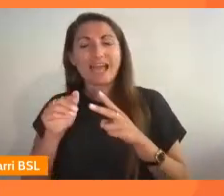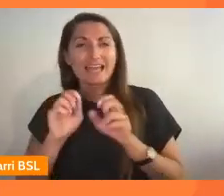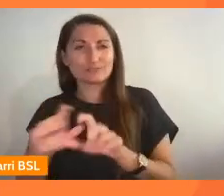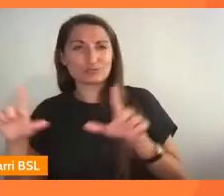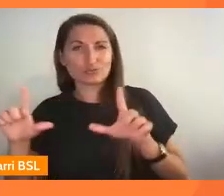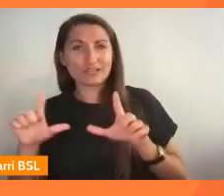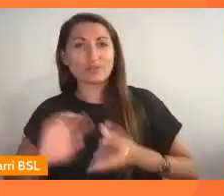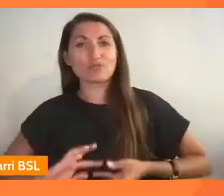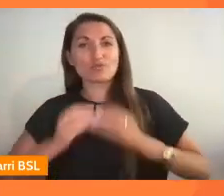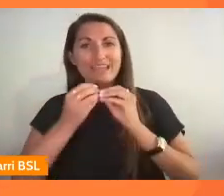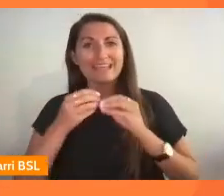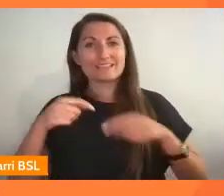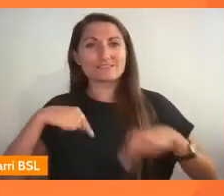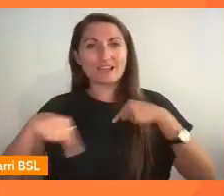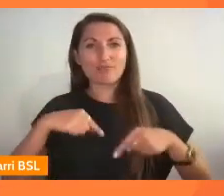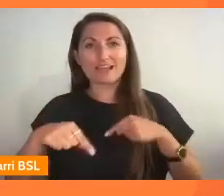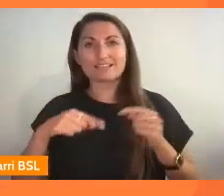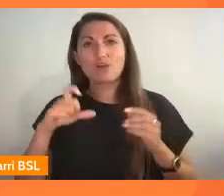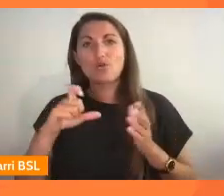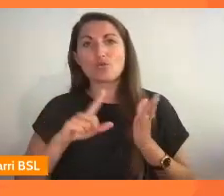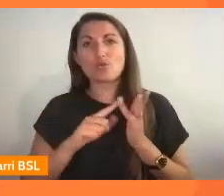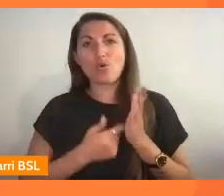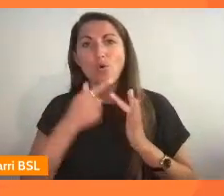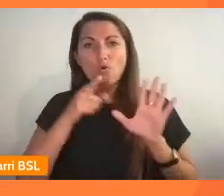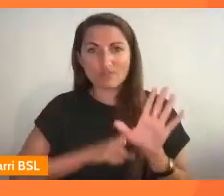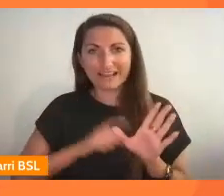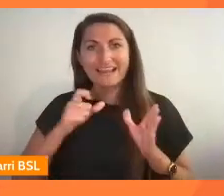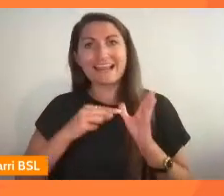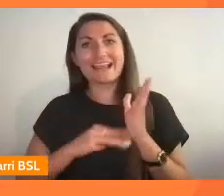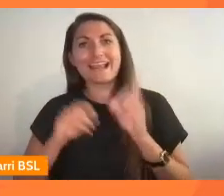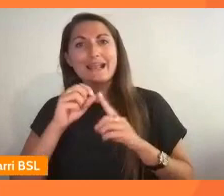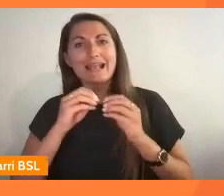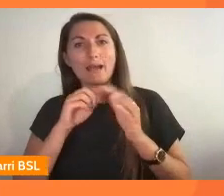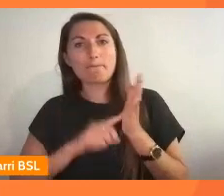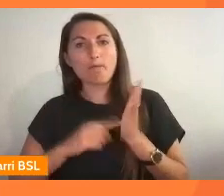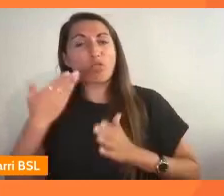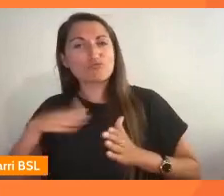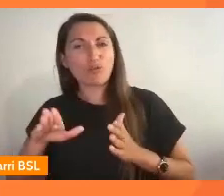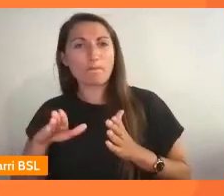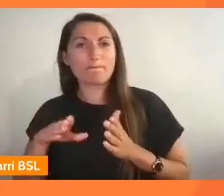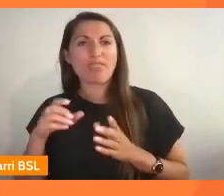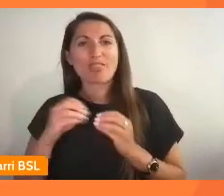Belgrade, Corey Campbell. Corey has used a collaborative devising process in order